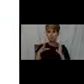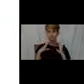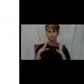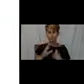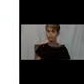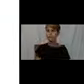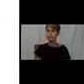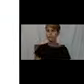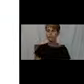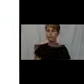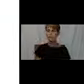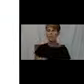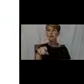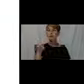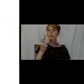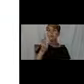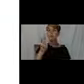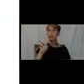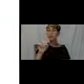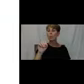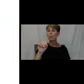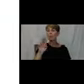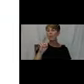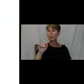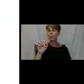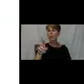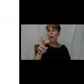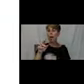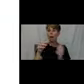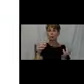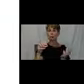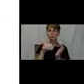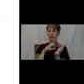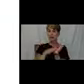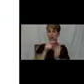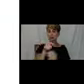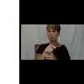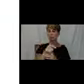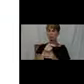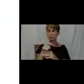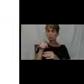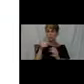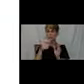The webinar documents are available right now. So if you want to open up the slides and follow along,